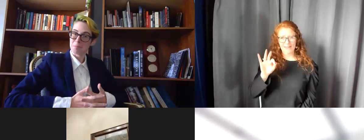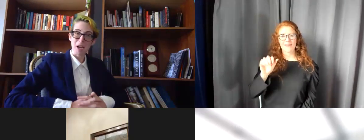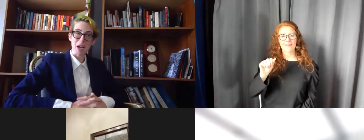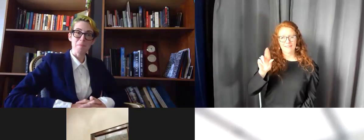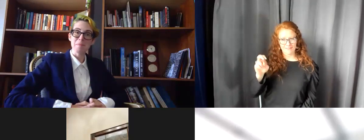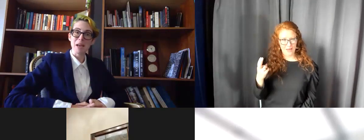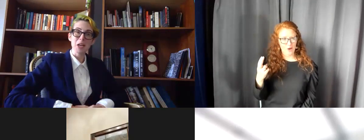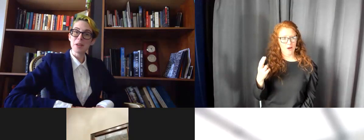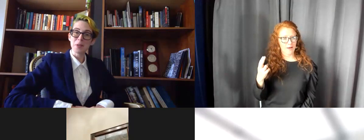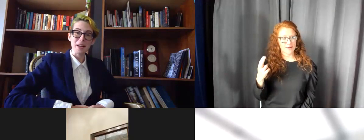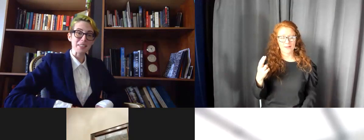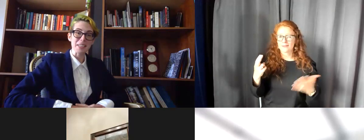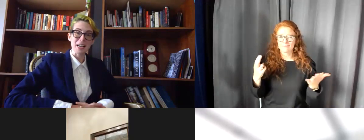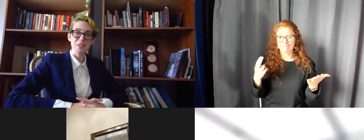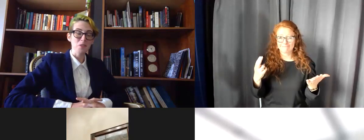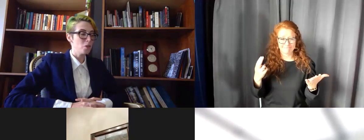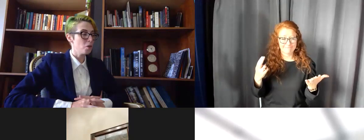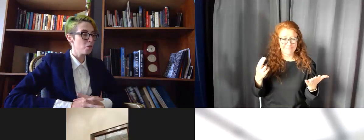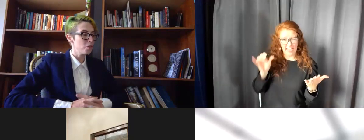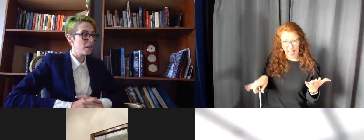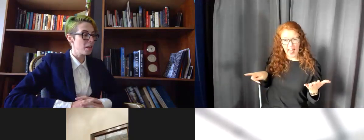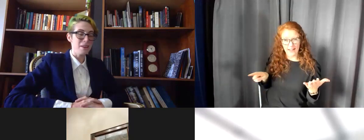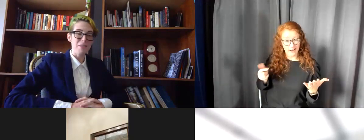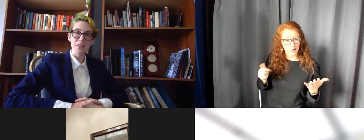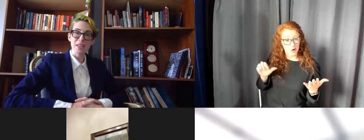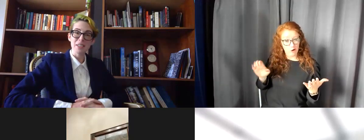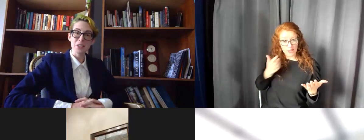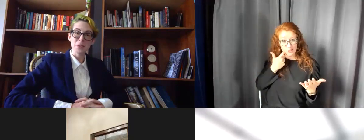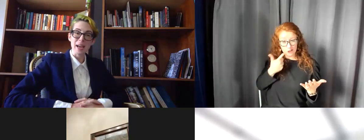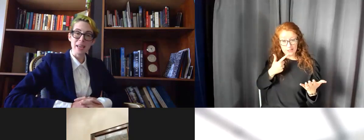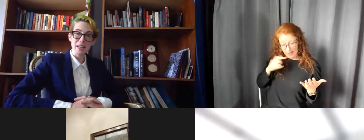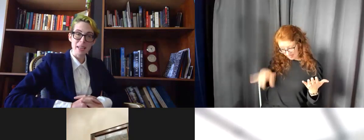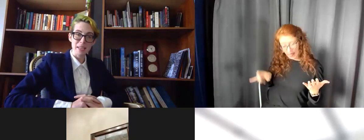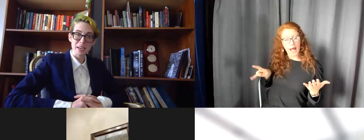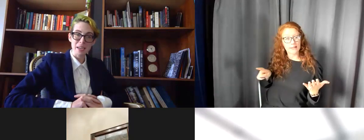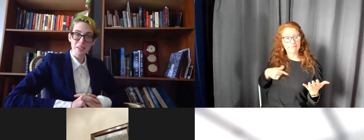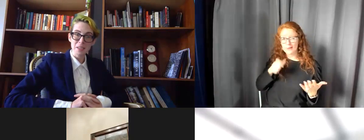Farrah Garland: echo and grace. I don't think I have anything to add, and